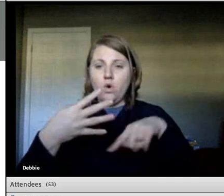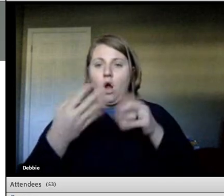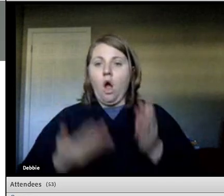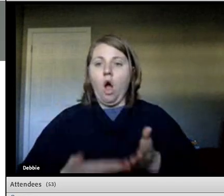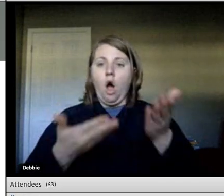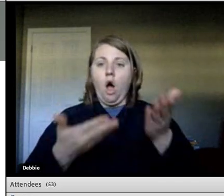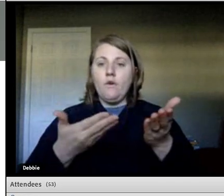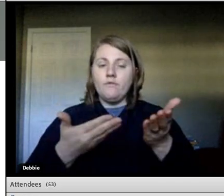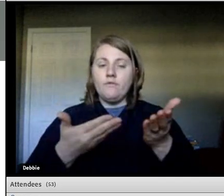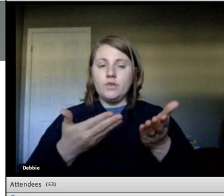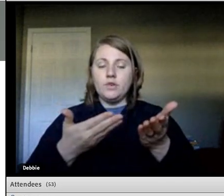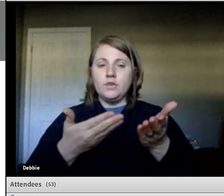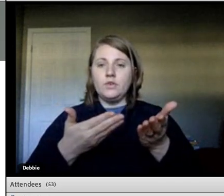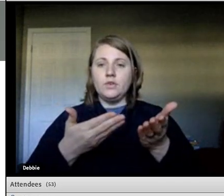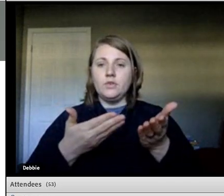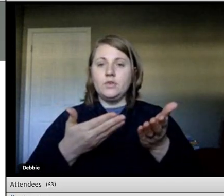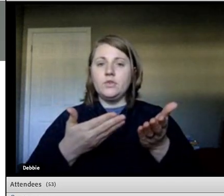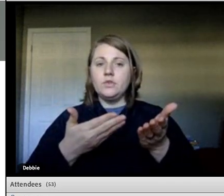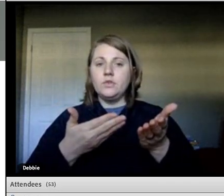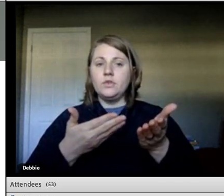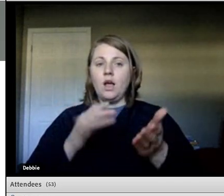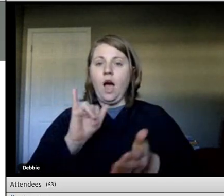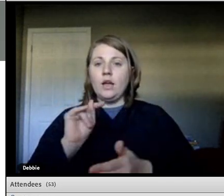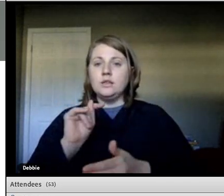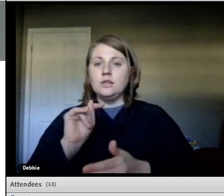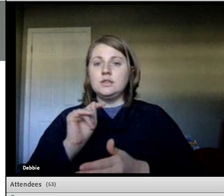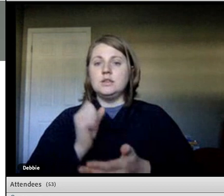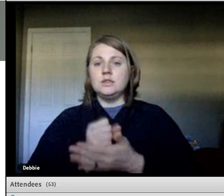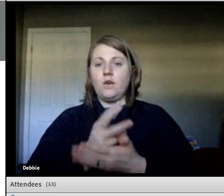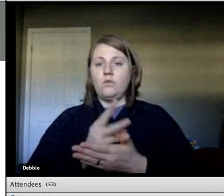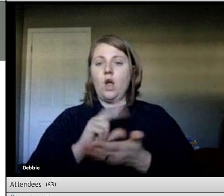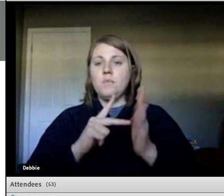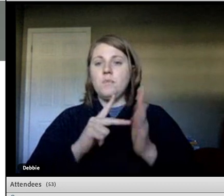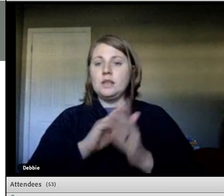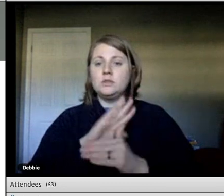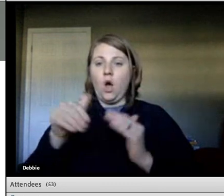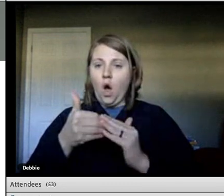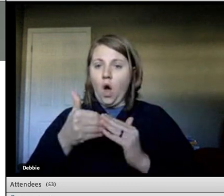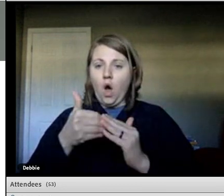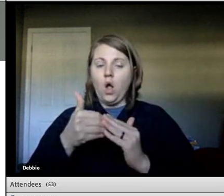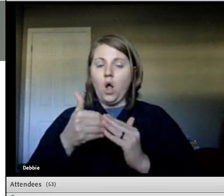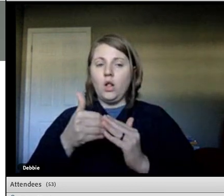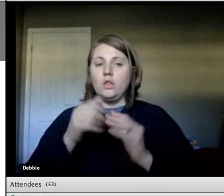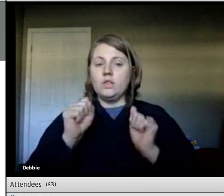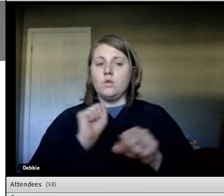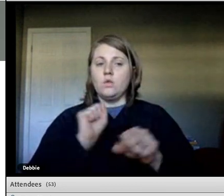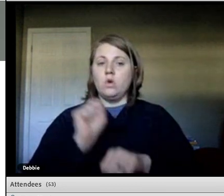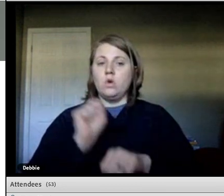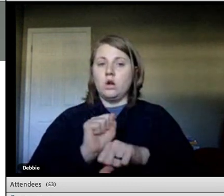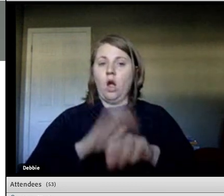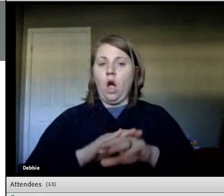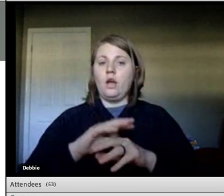IT software, which means that they're all -- Everybody can work on the tickets, but it's all kept in one place, so you can track things.